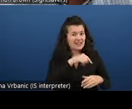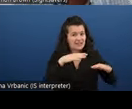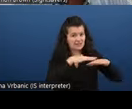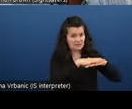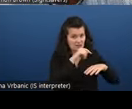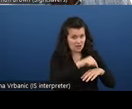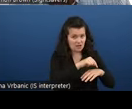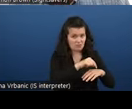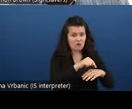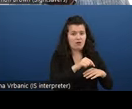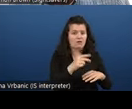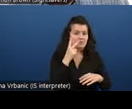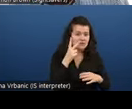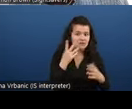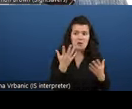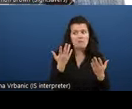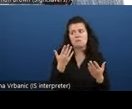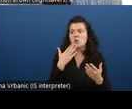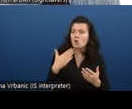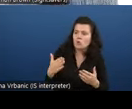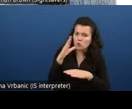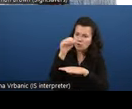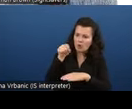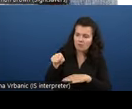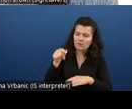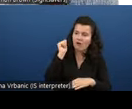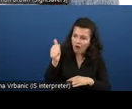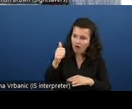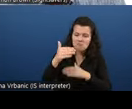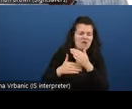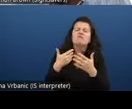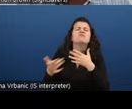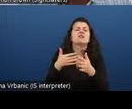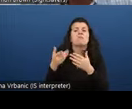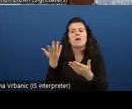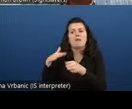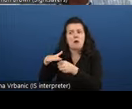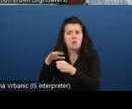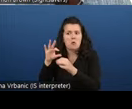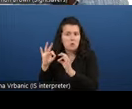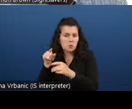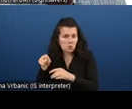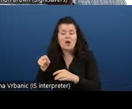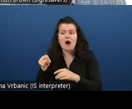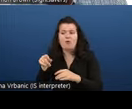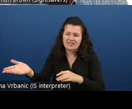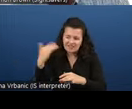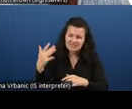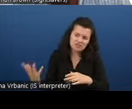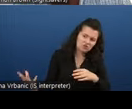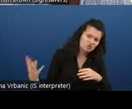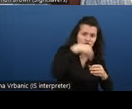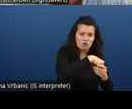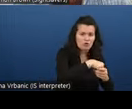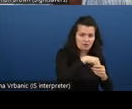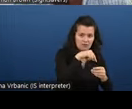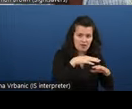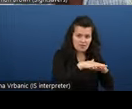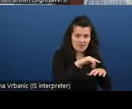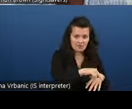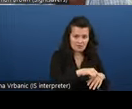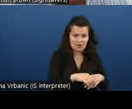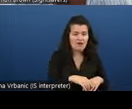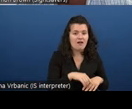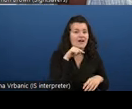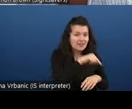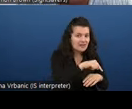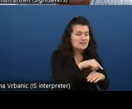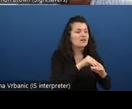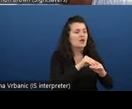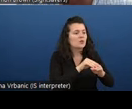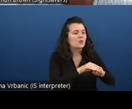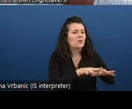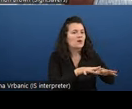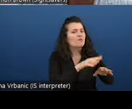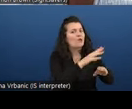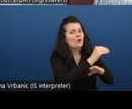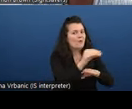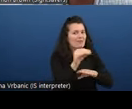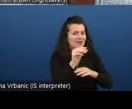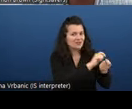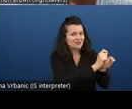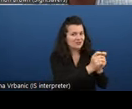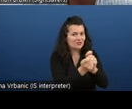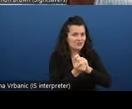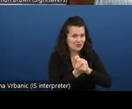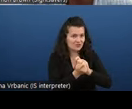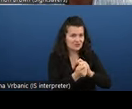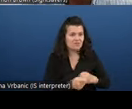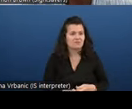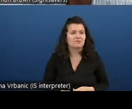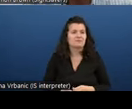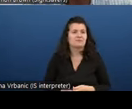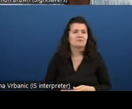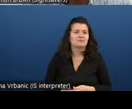pioneering company. 12:29:19 And just a kind of cool out if anybody